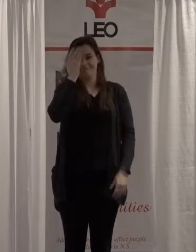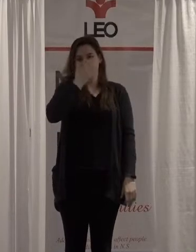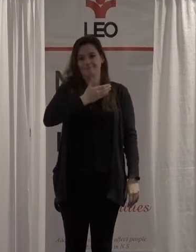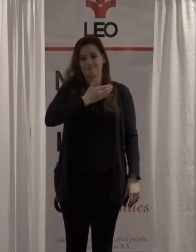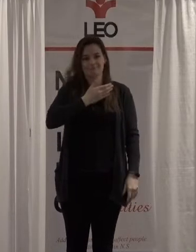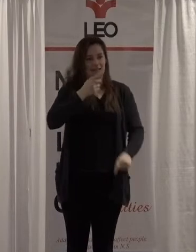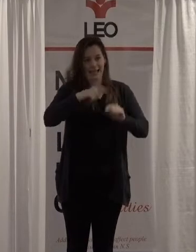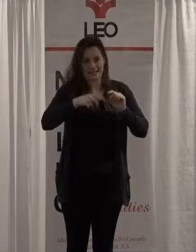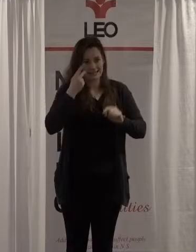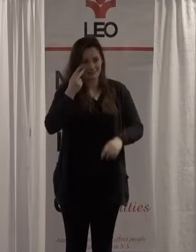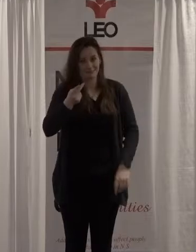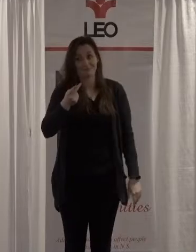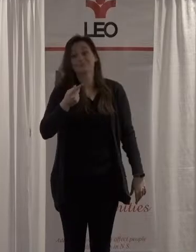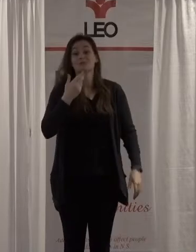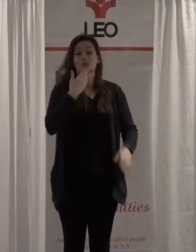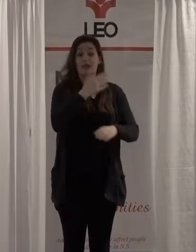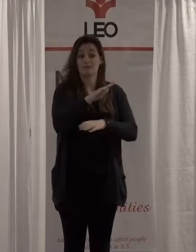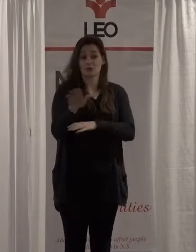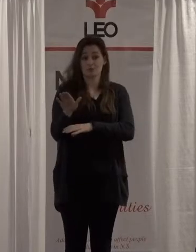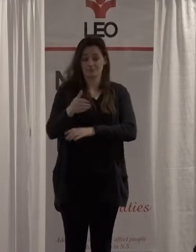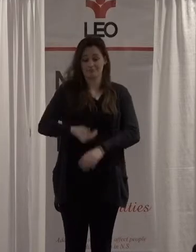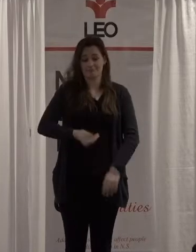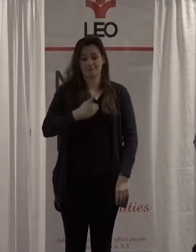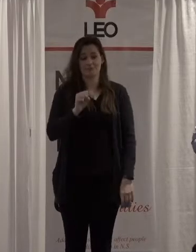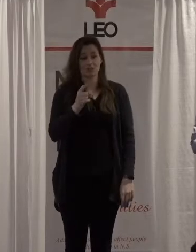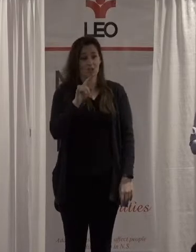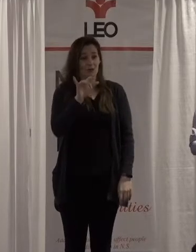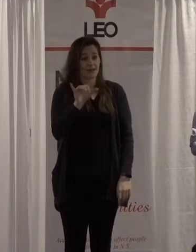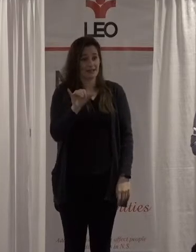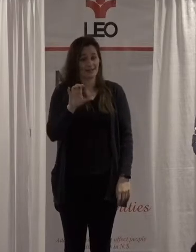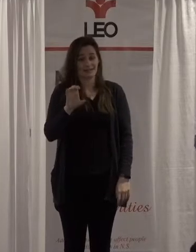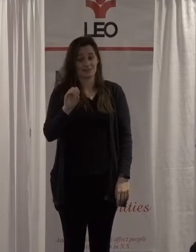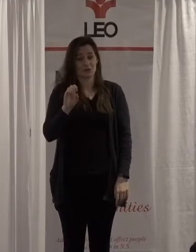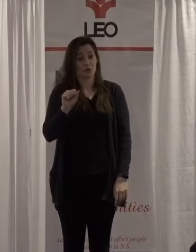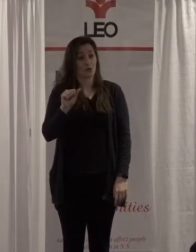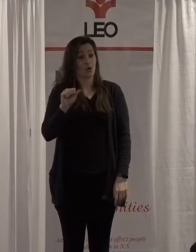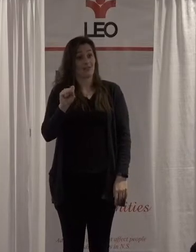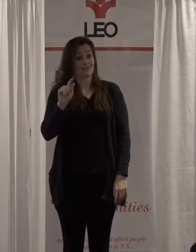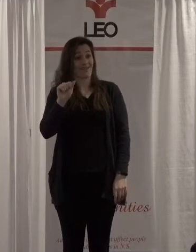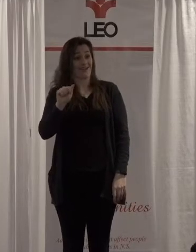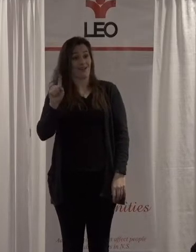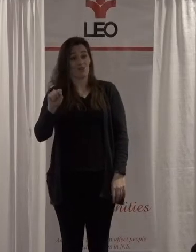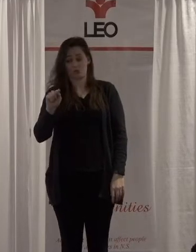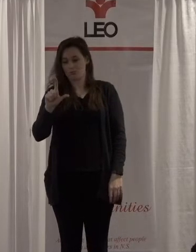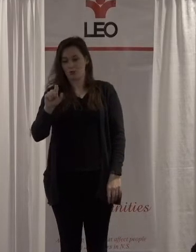GOOD AFTERNOON, EVERYONE. MY NAME IS SHERRY COSTA-LORENZ, AS I SAID, AND IN ADDITION TO BEING THE CHAIR OF THE